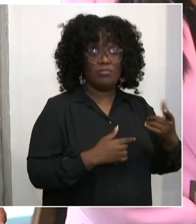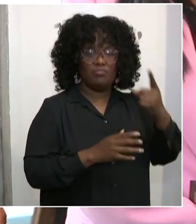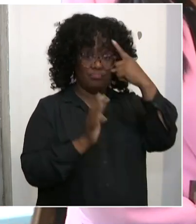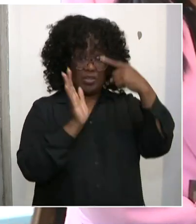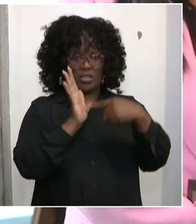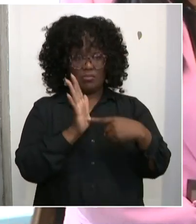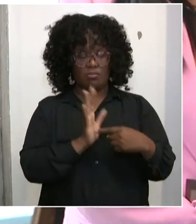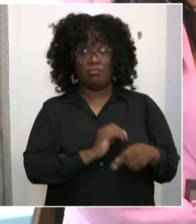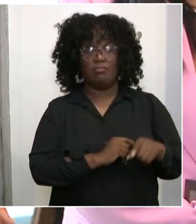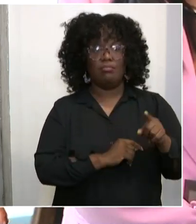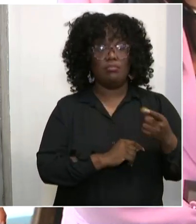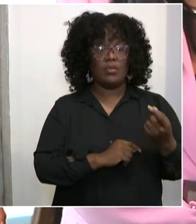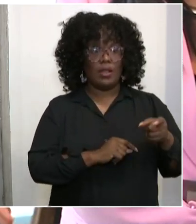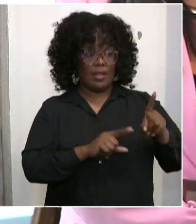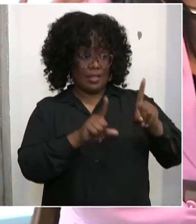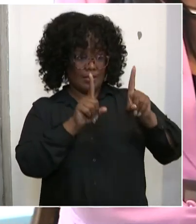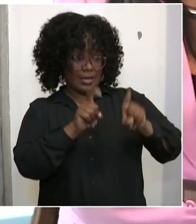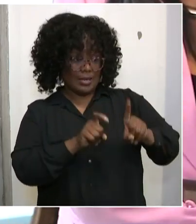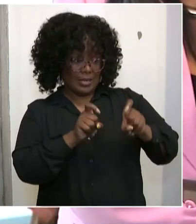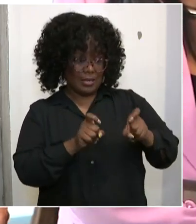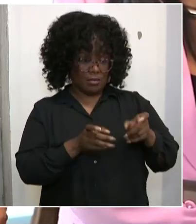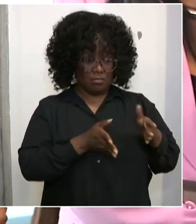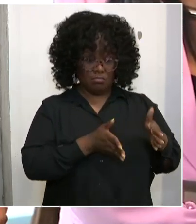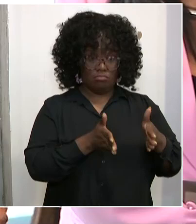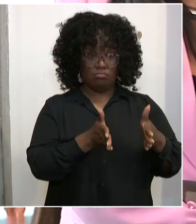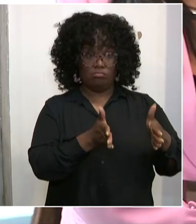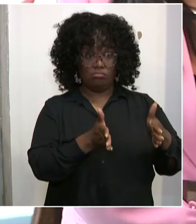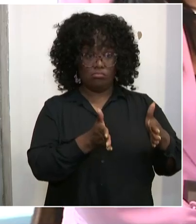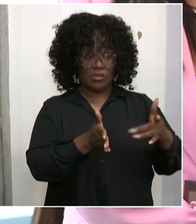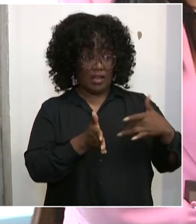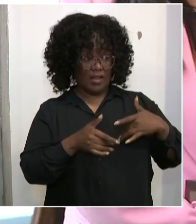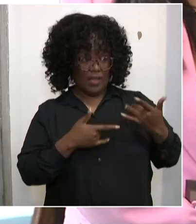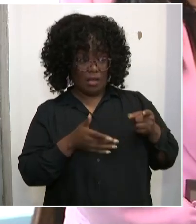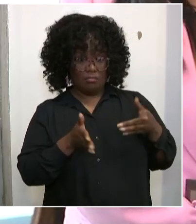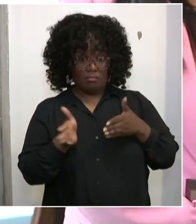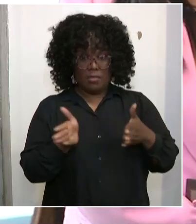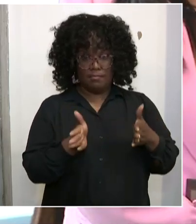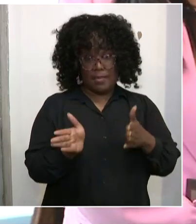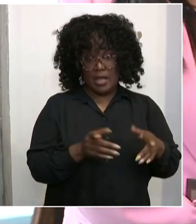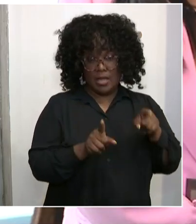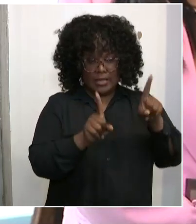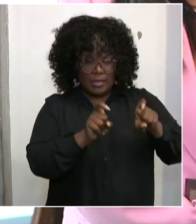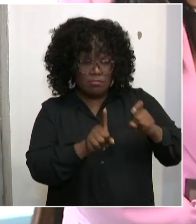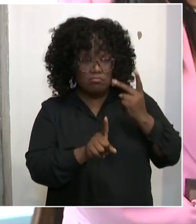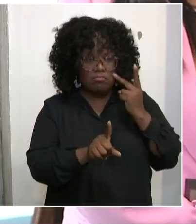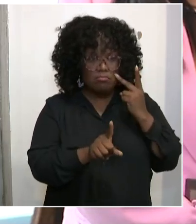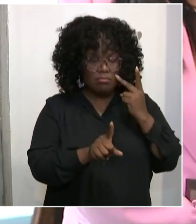route that is going to be used this year with the Capital Pride used last year. Uh,